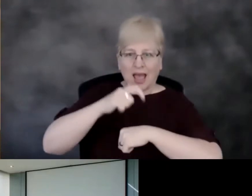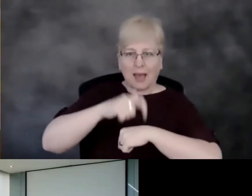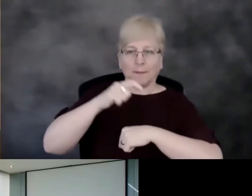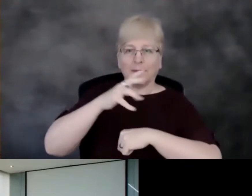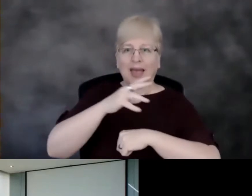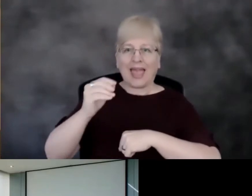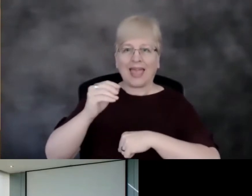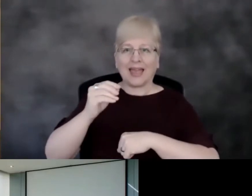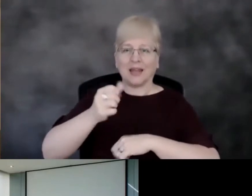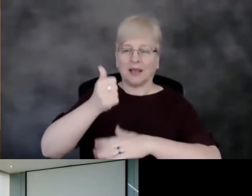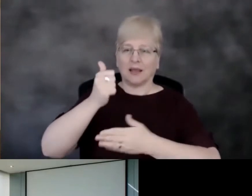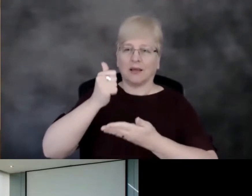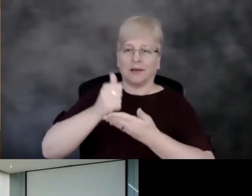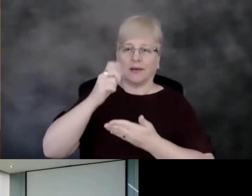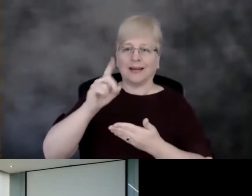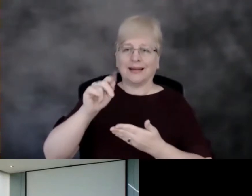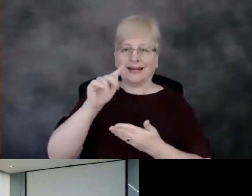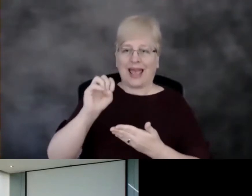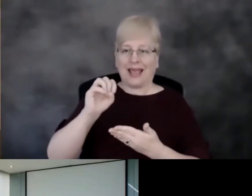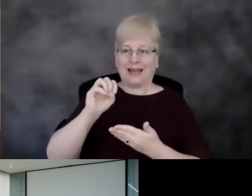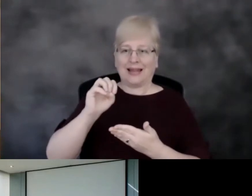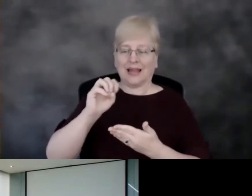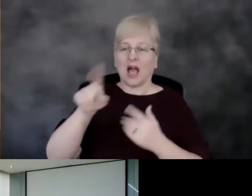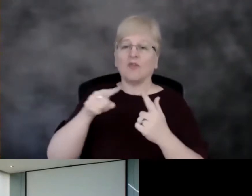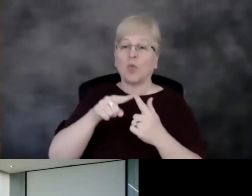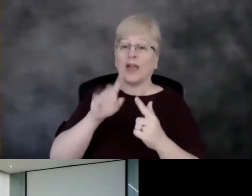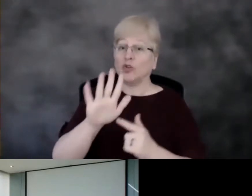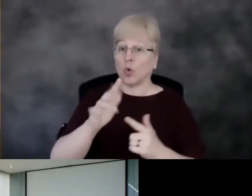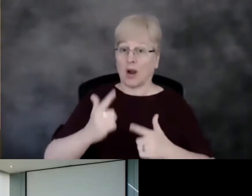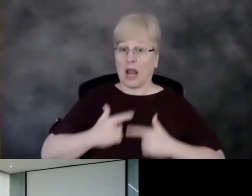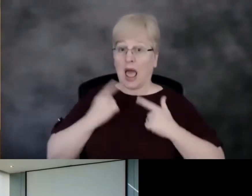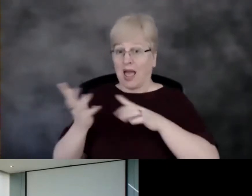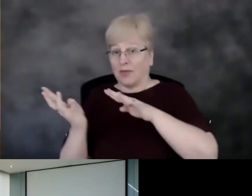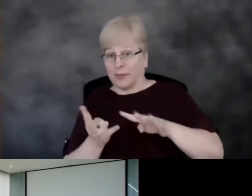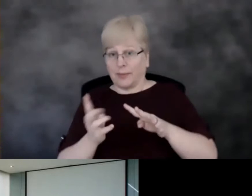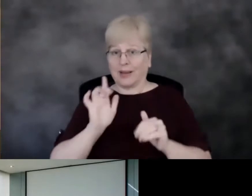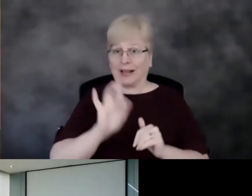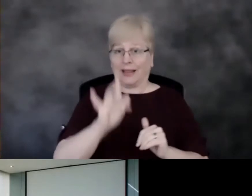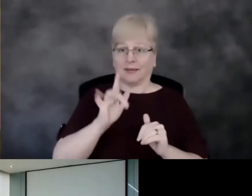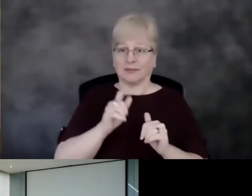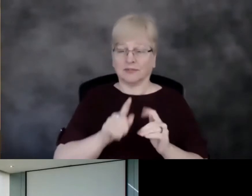in terms of when your live presentation has taken place at the annual meeting.